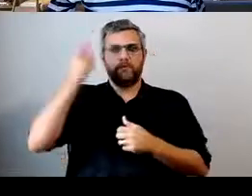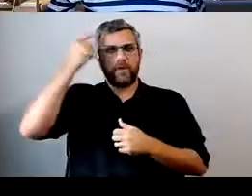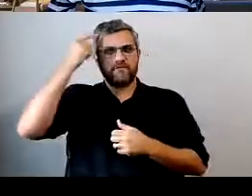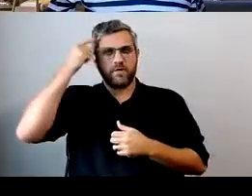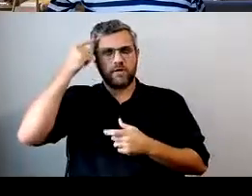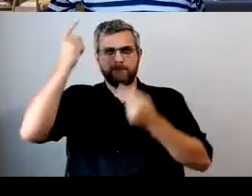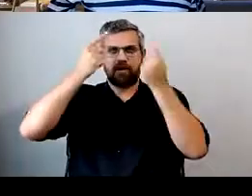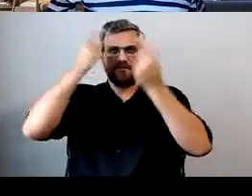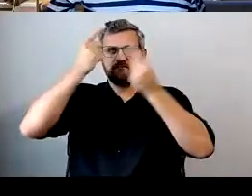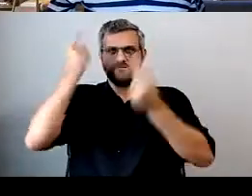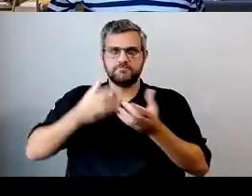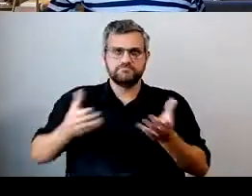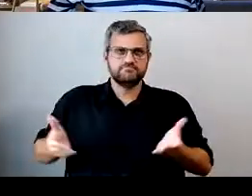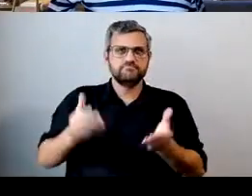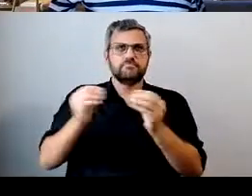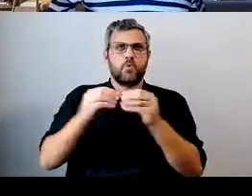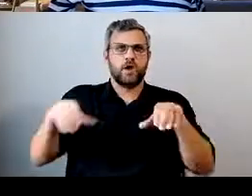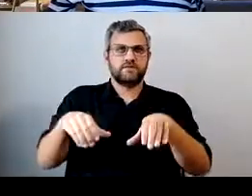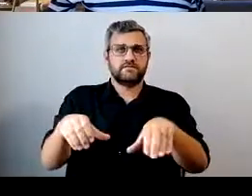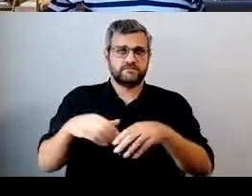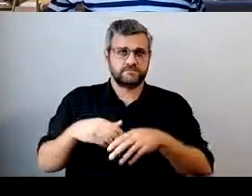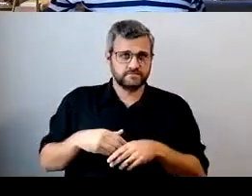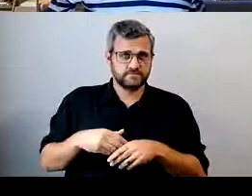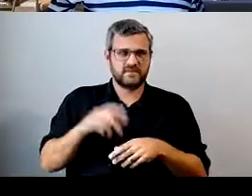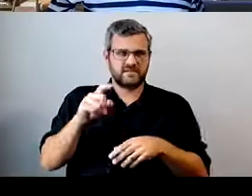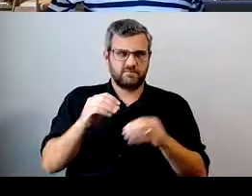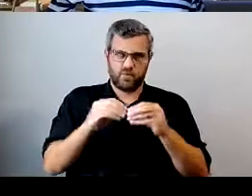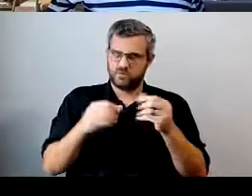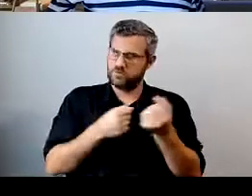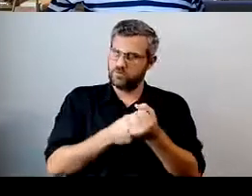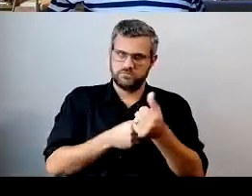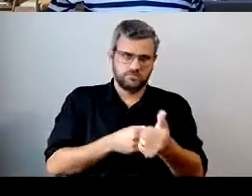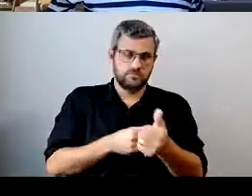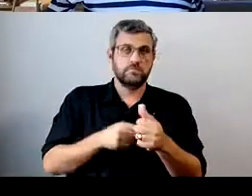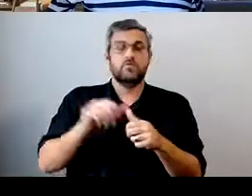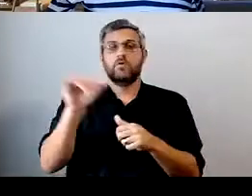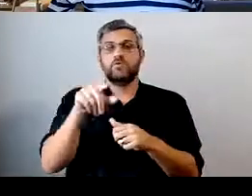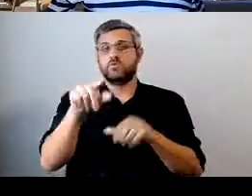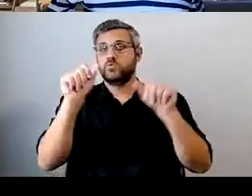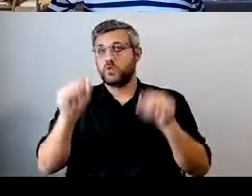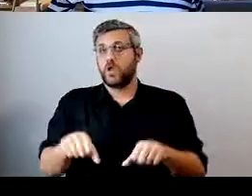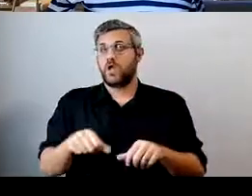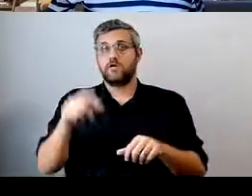some of those activities if they need support there, you can also for a self assessment or a reflection,